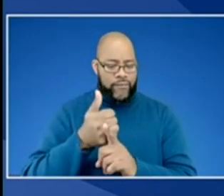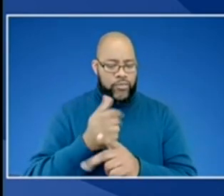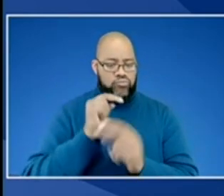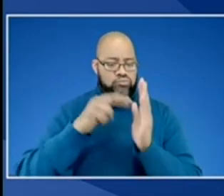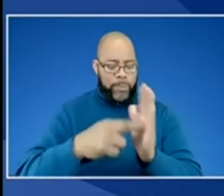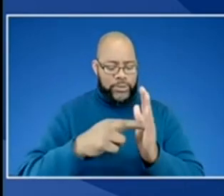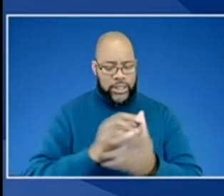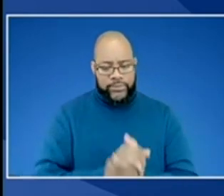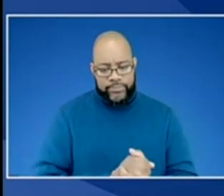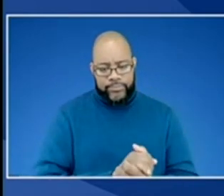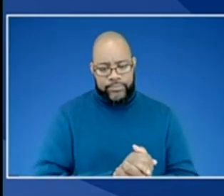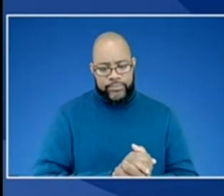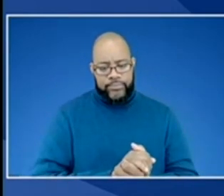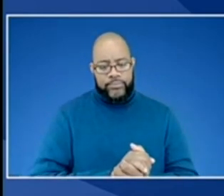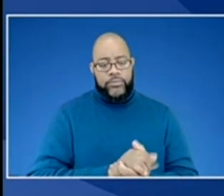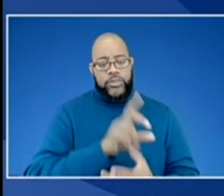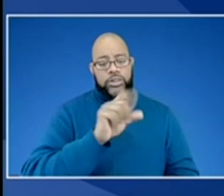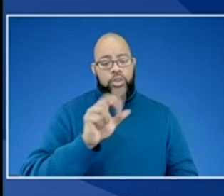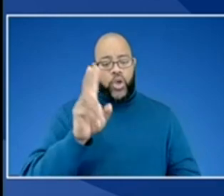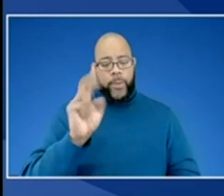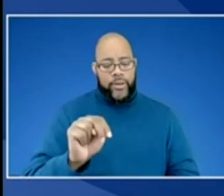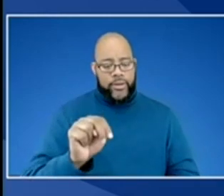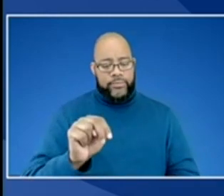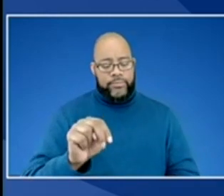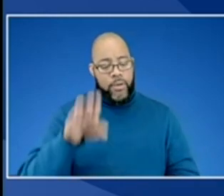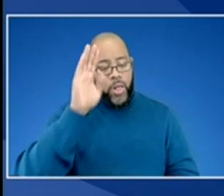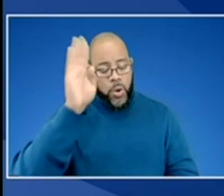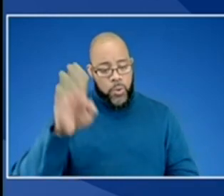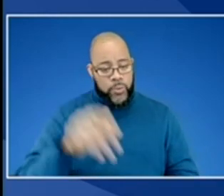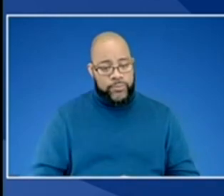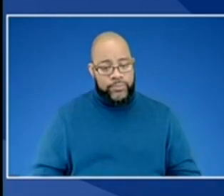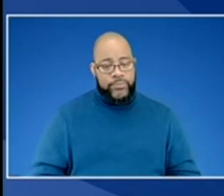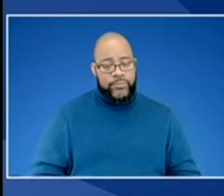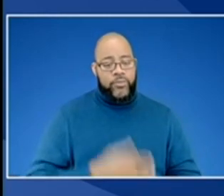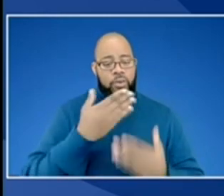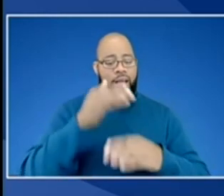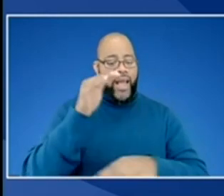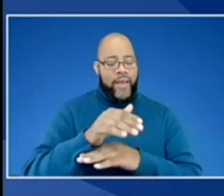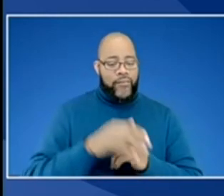Hello, Dawn. Hi. Good afternoon. This is your opportunity- good afternoon.